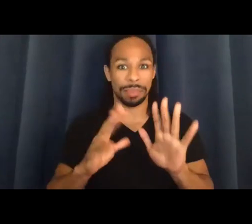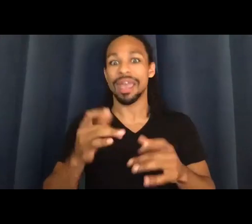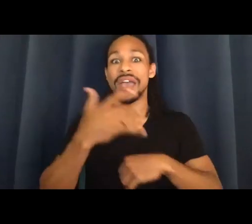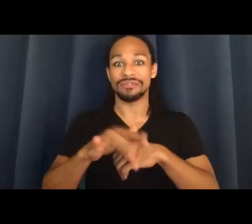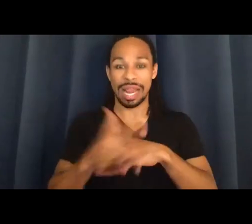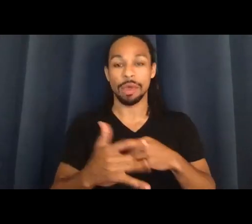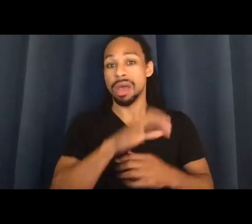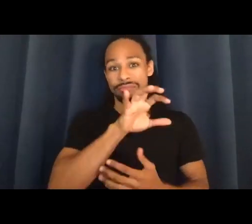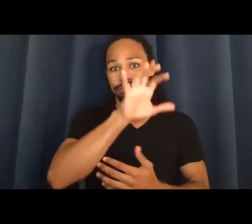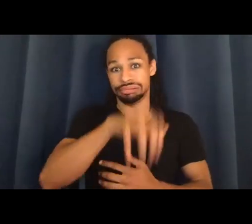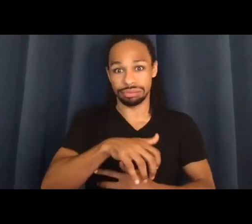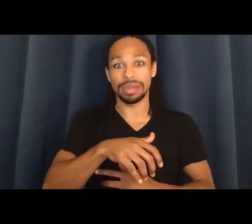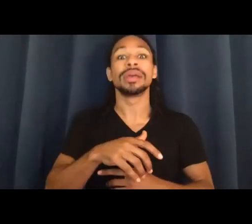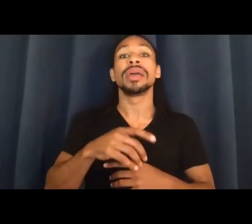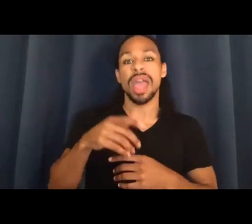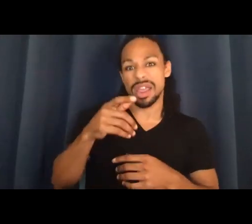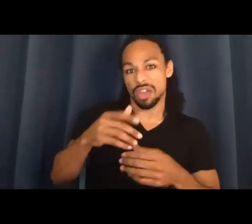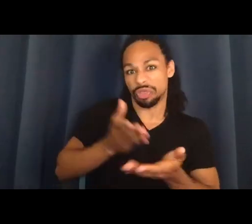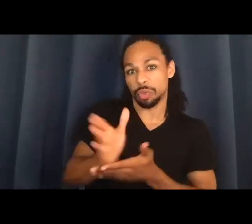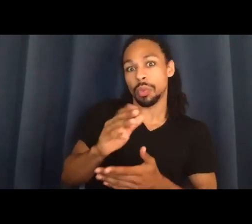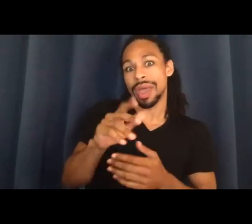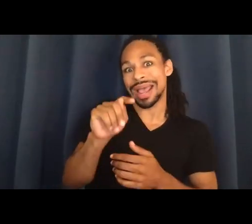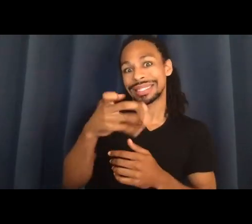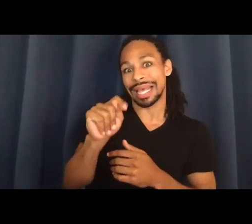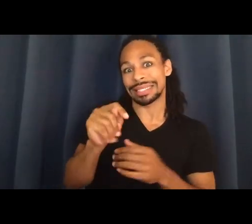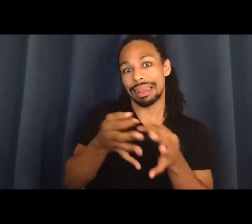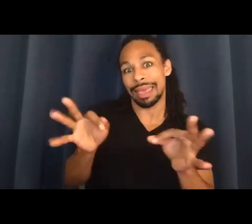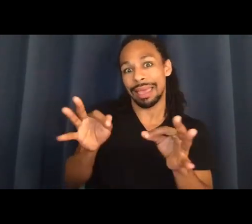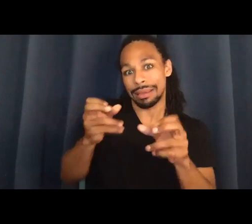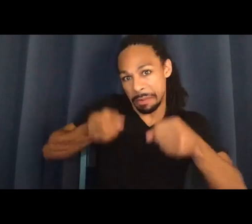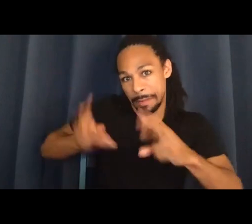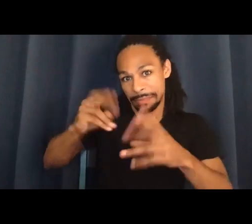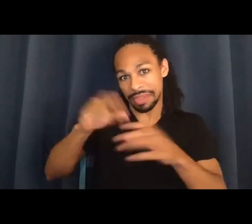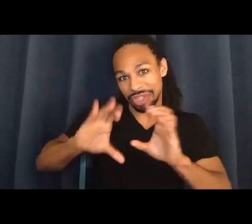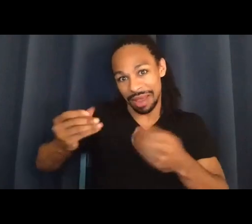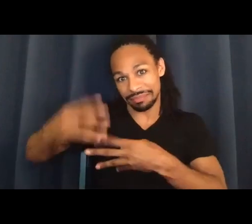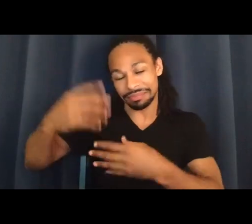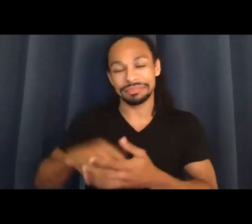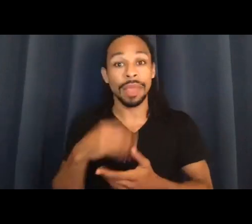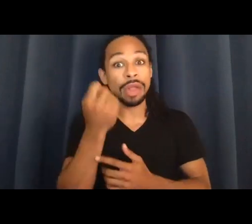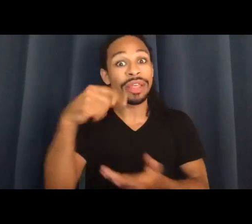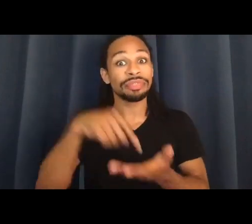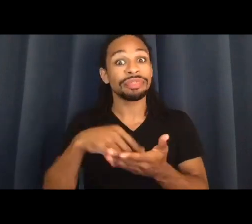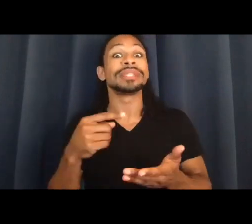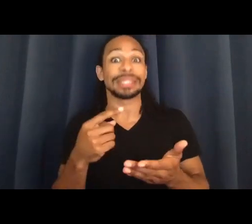comment session. Third, please note this session is being recorded and saved on our Facebook